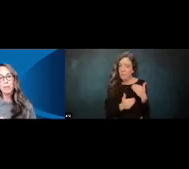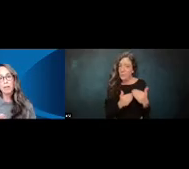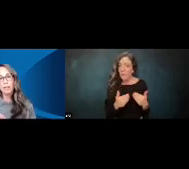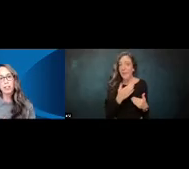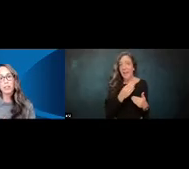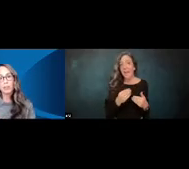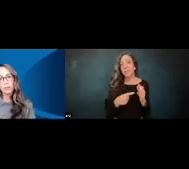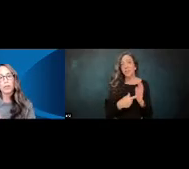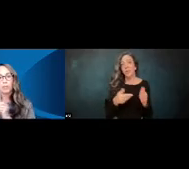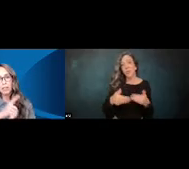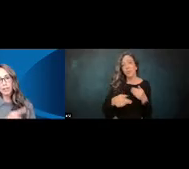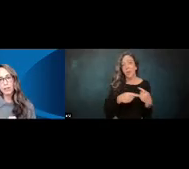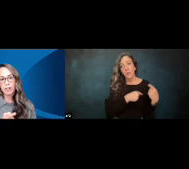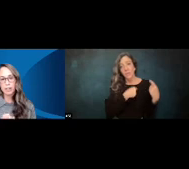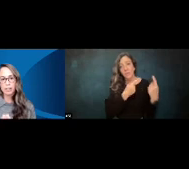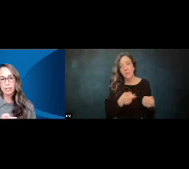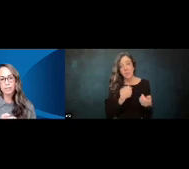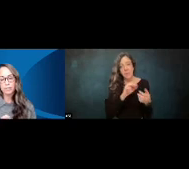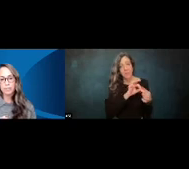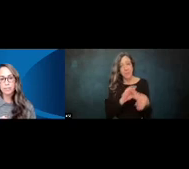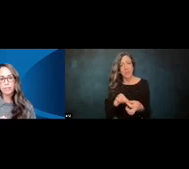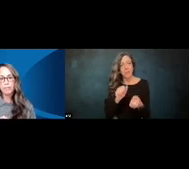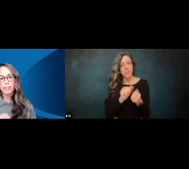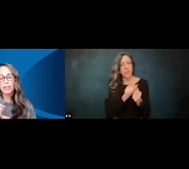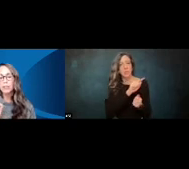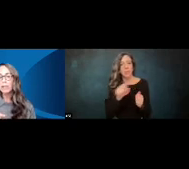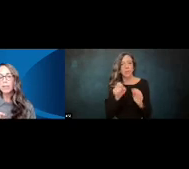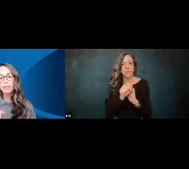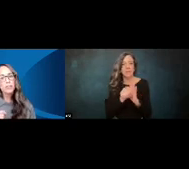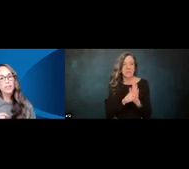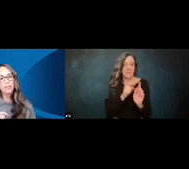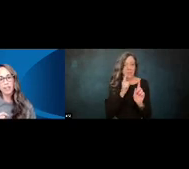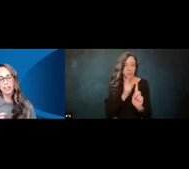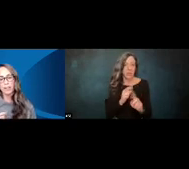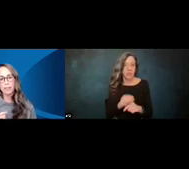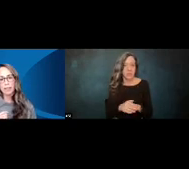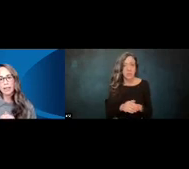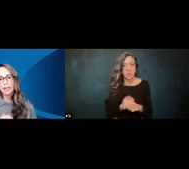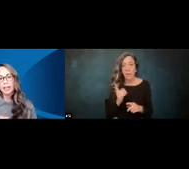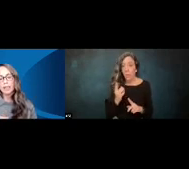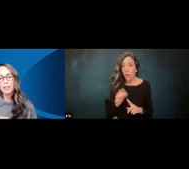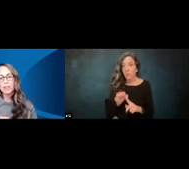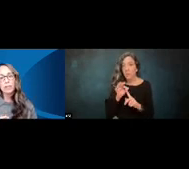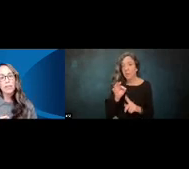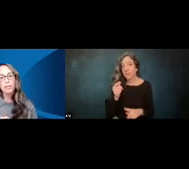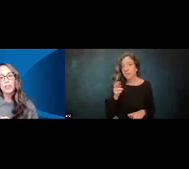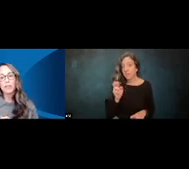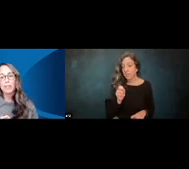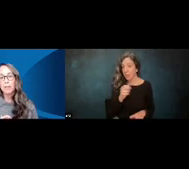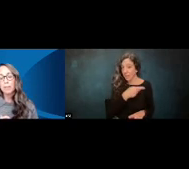time in relation to those state targets. A unique feature of these handouts is also the inclusion of